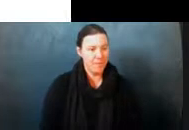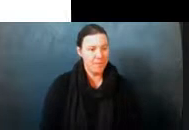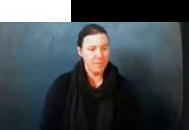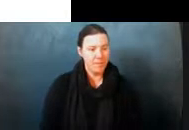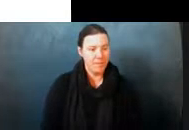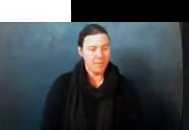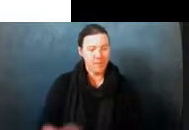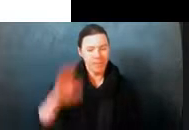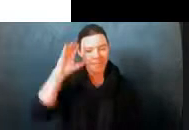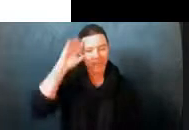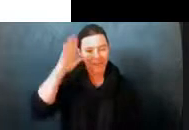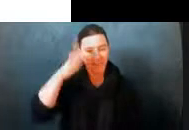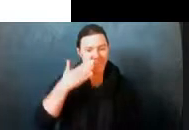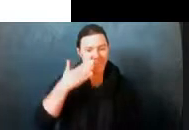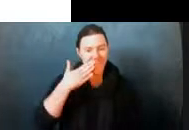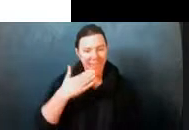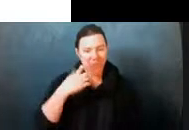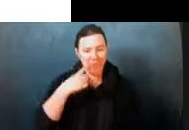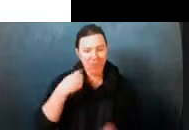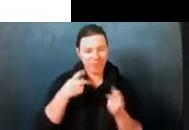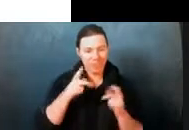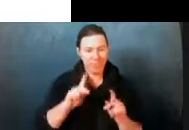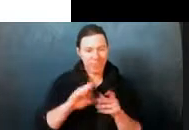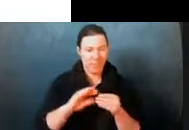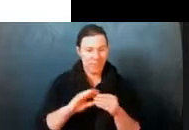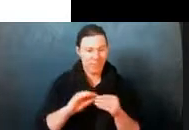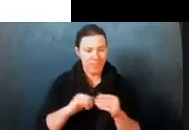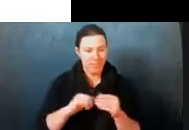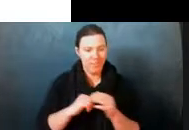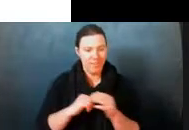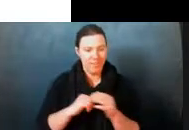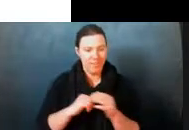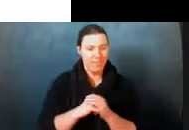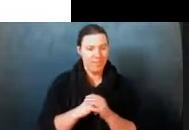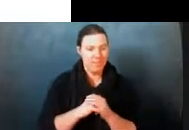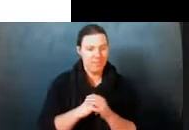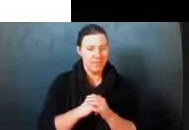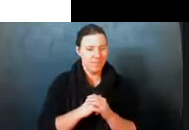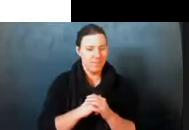Hi, thank you so much for giving me the opportunity to speak about this.